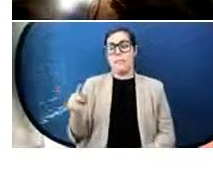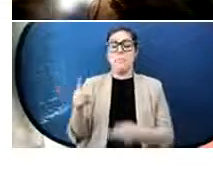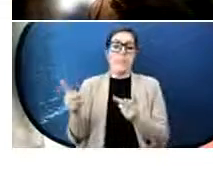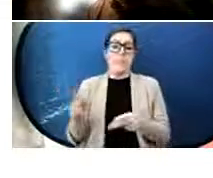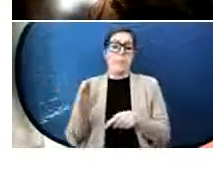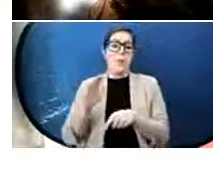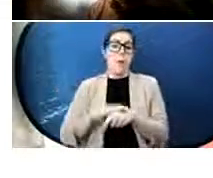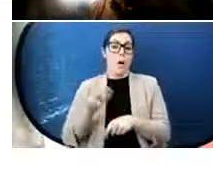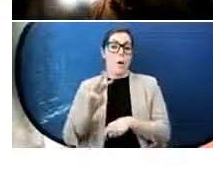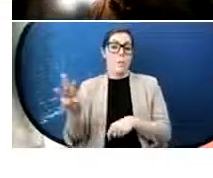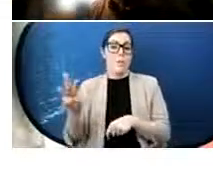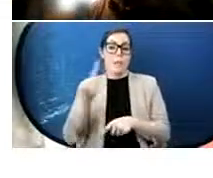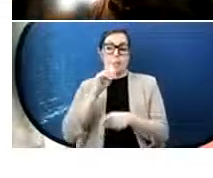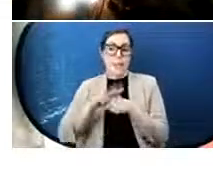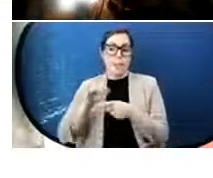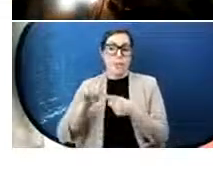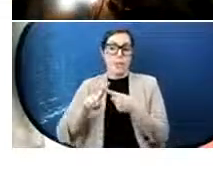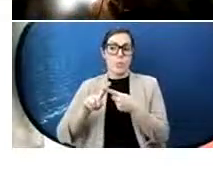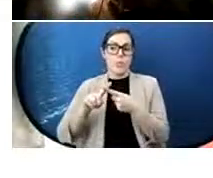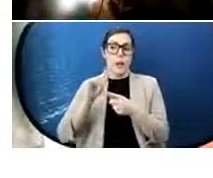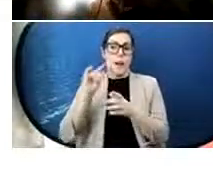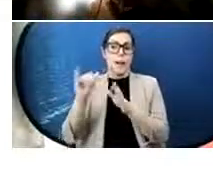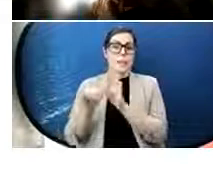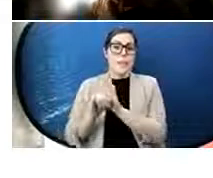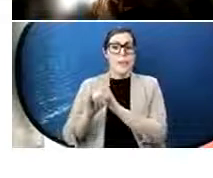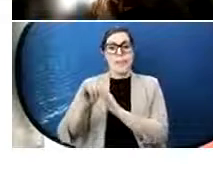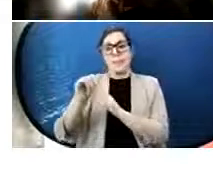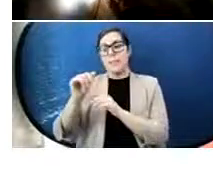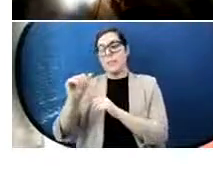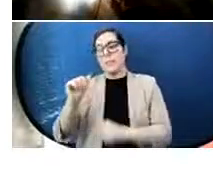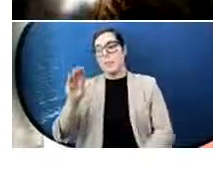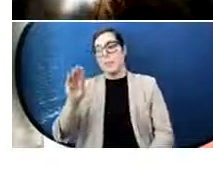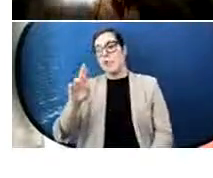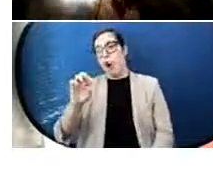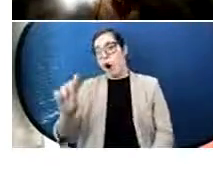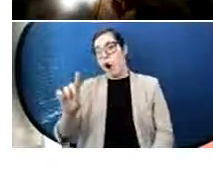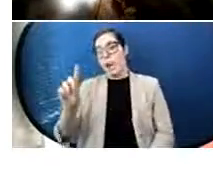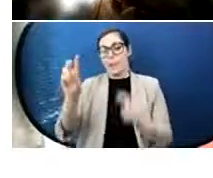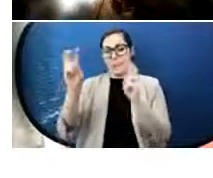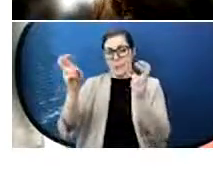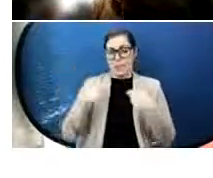dedicated to identities abroad issues, so if you go to I've visited many college websites,